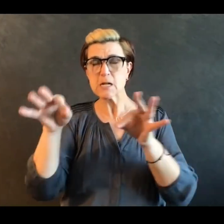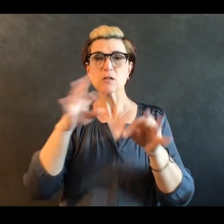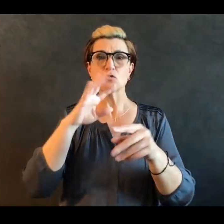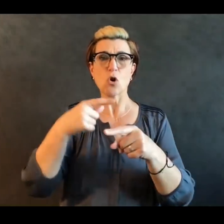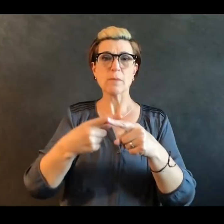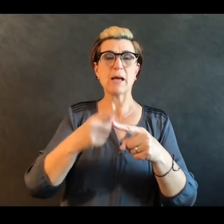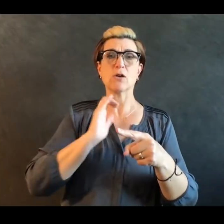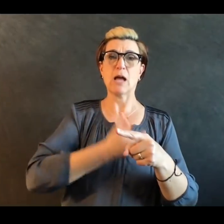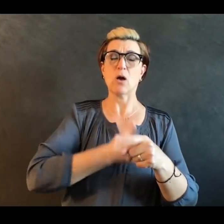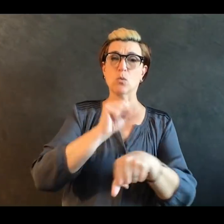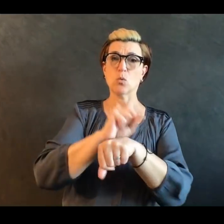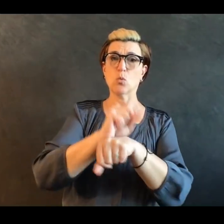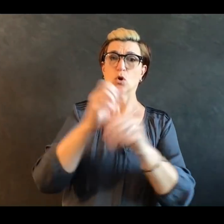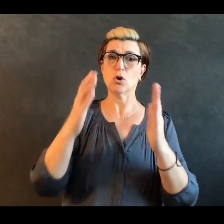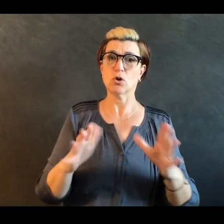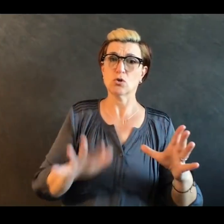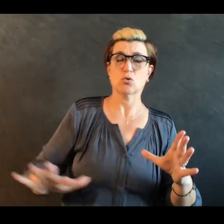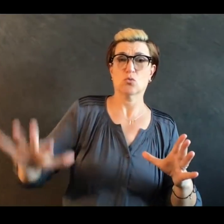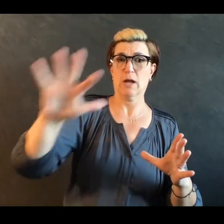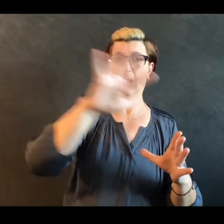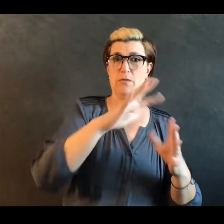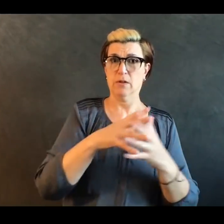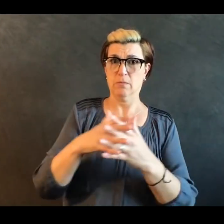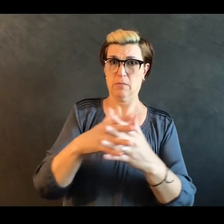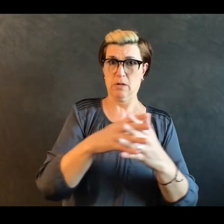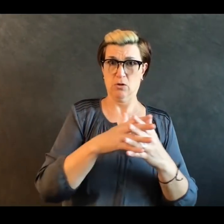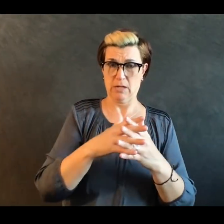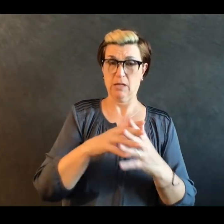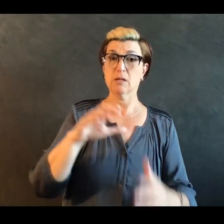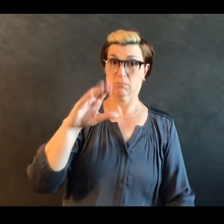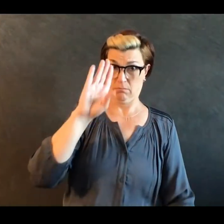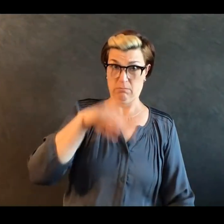the United States CDC's provided strategies there that